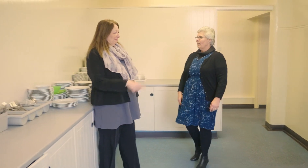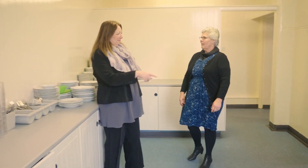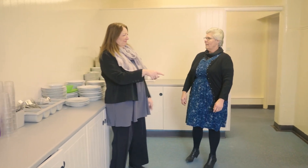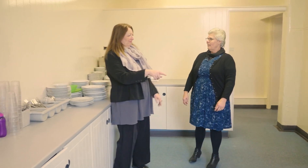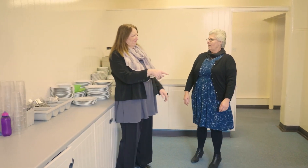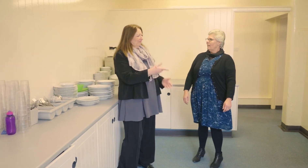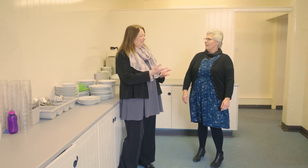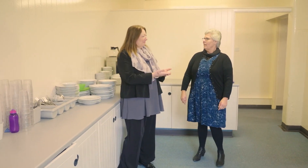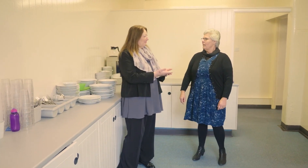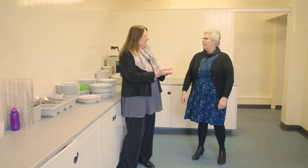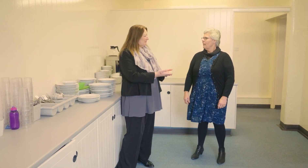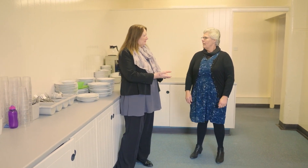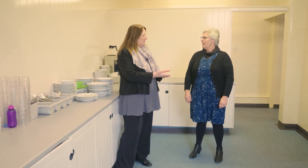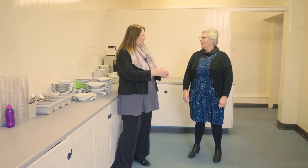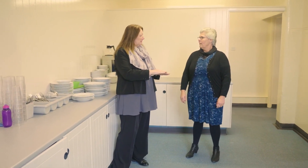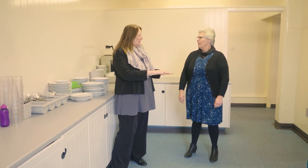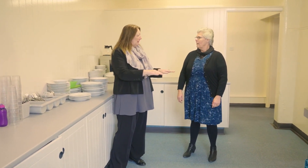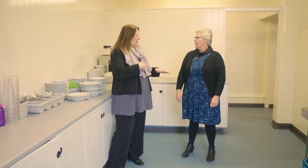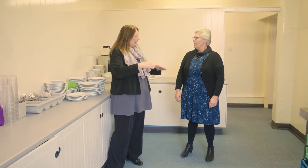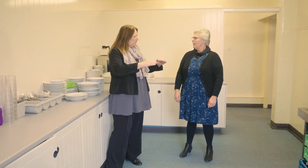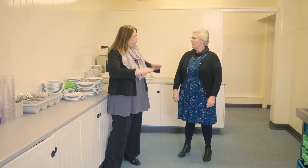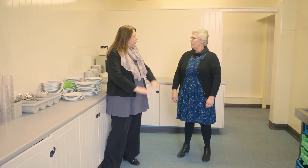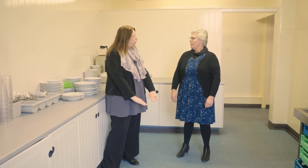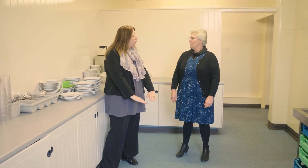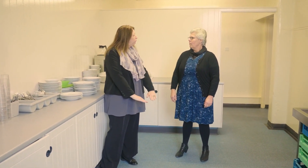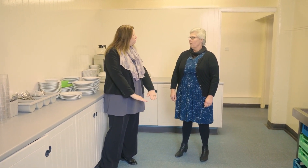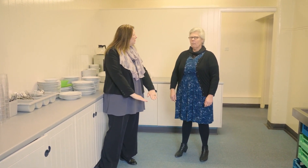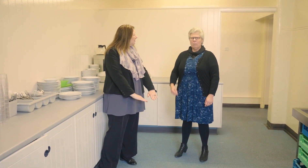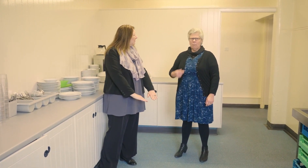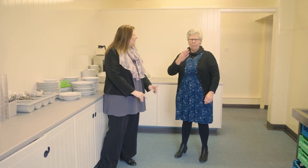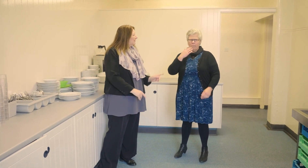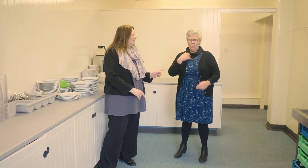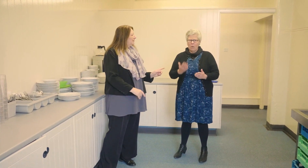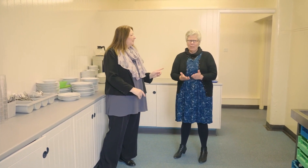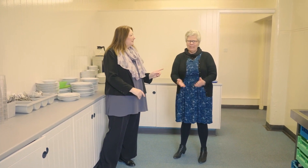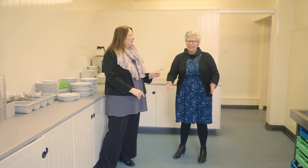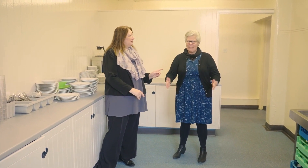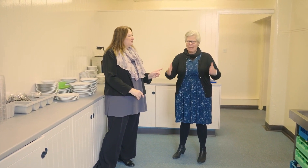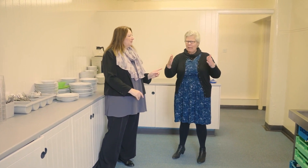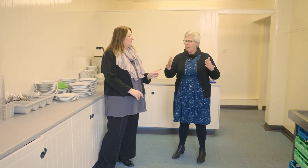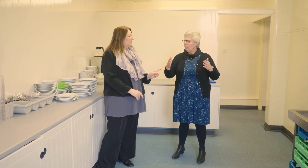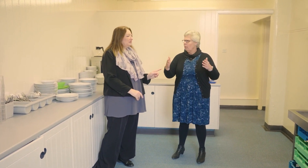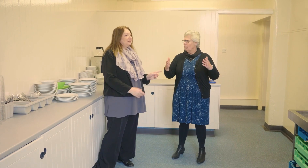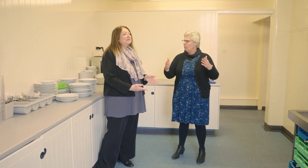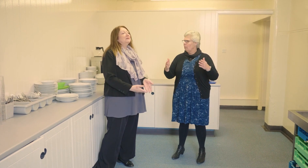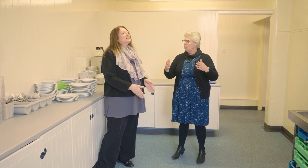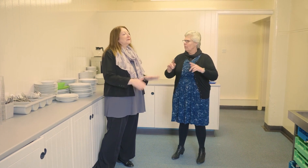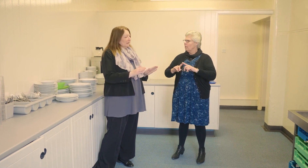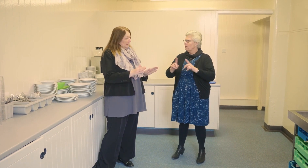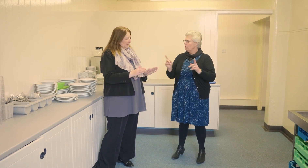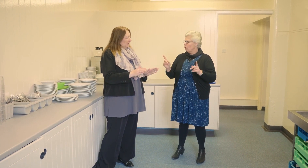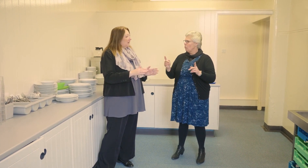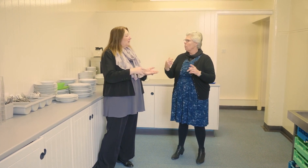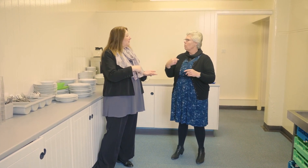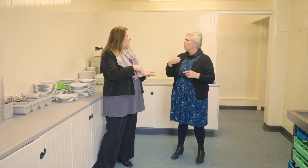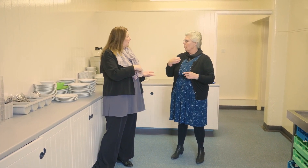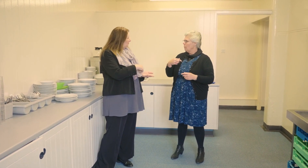We'd put the things over there on the table, but it was much lower. Wasn't it a sink? A sink? - The one I used was different.